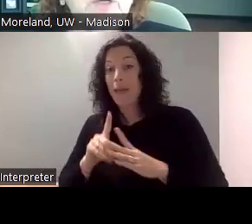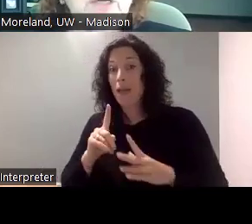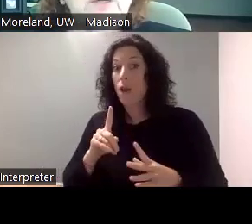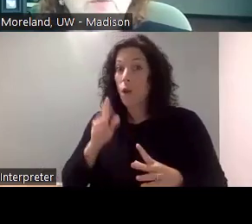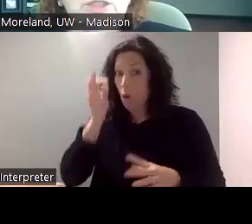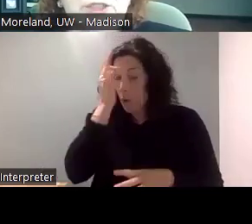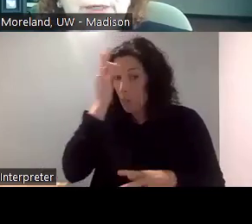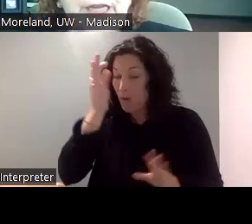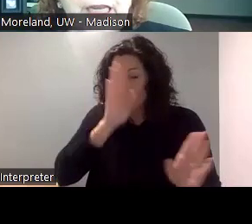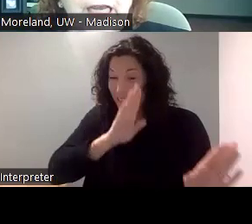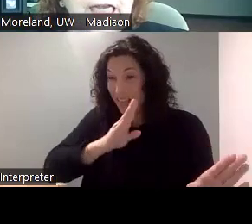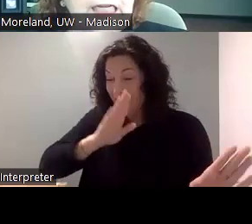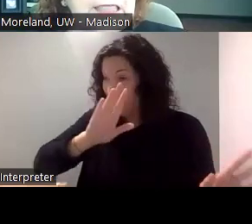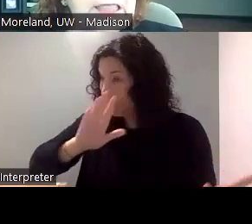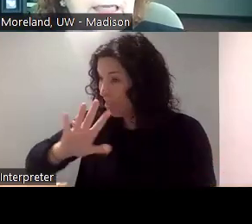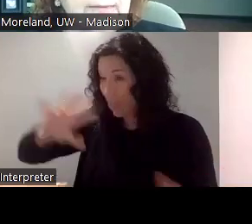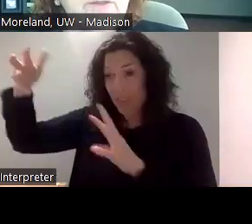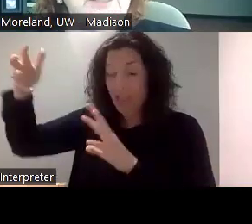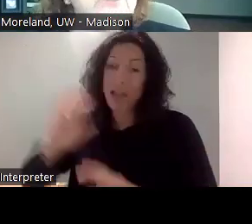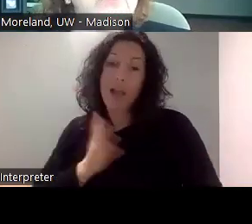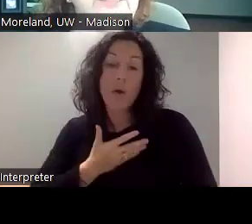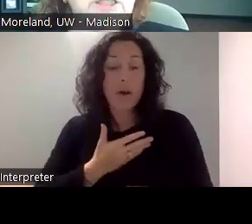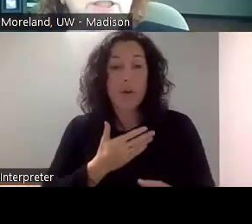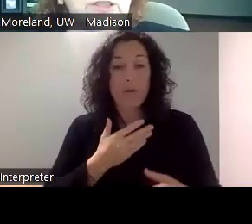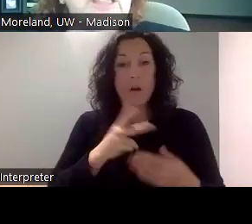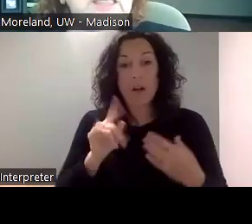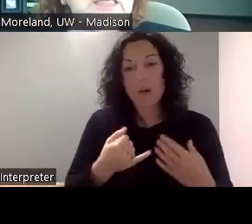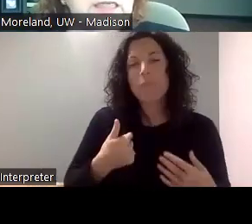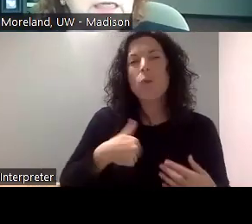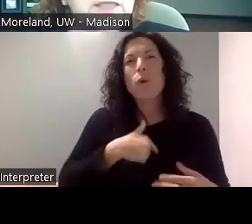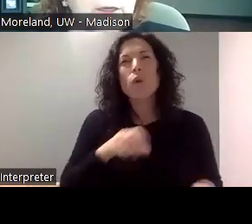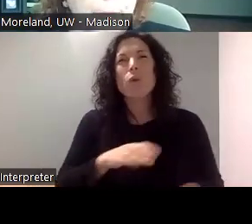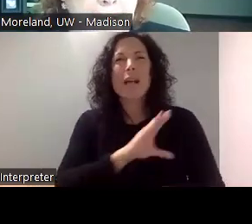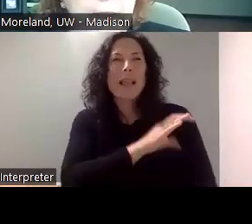We were doing some clinical research in Ethiopia,